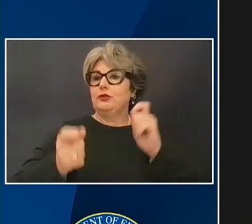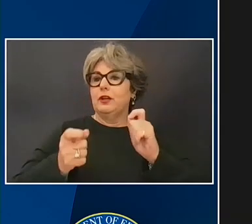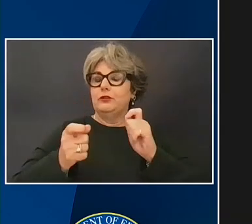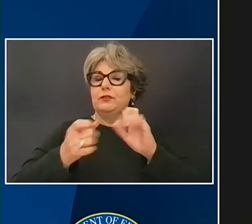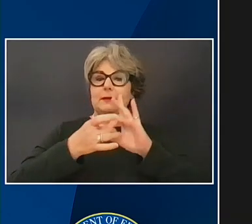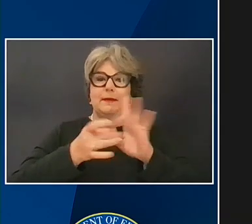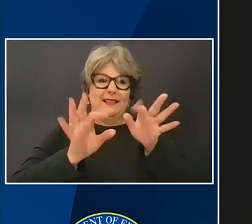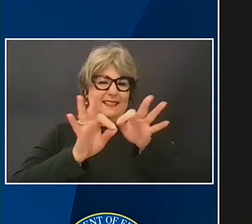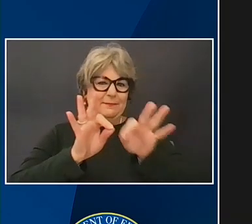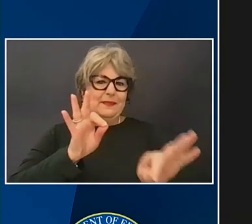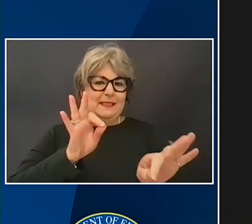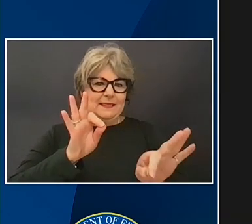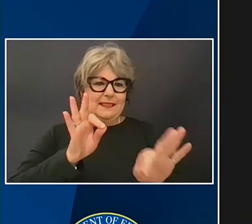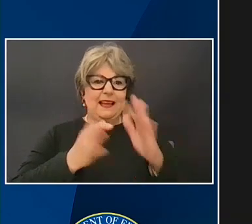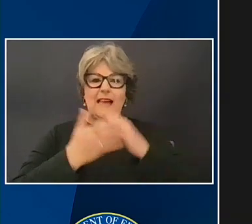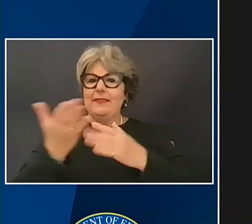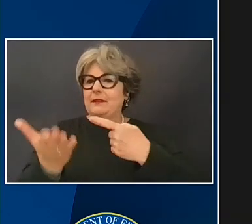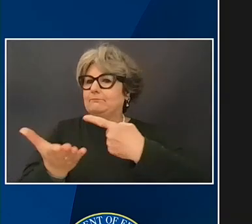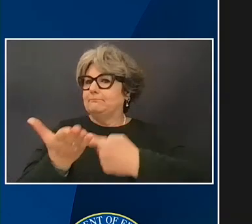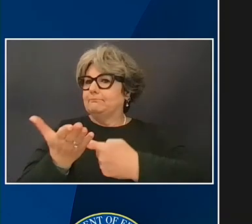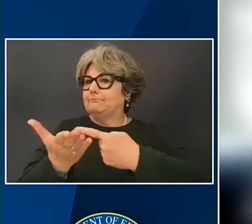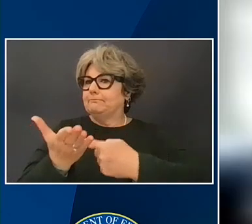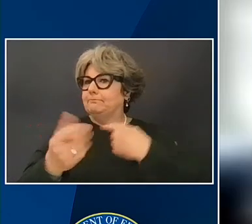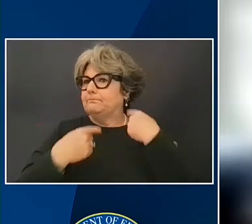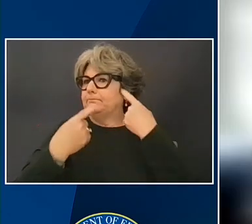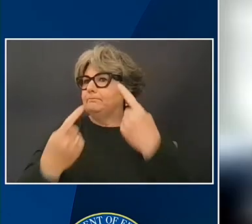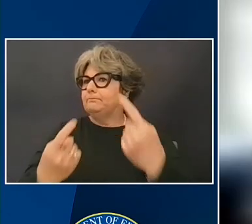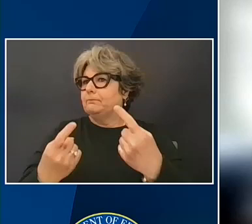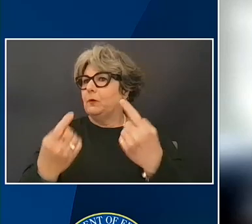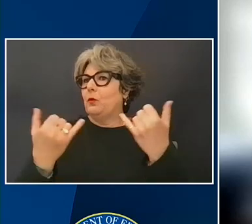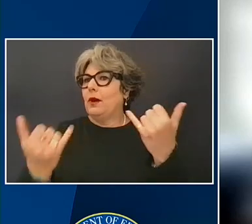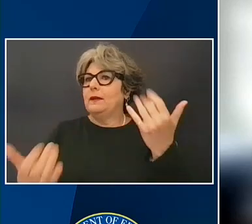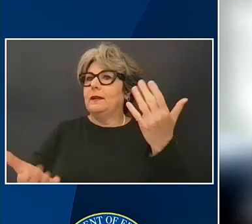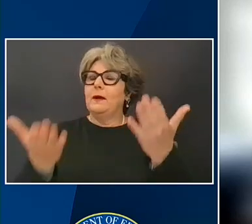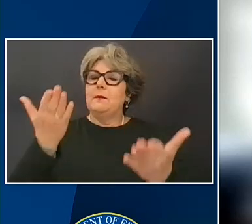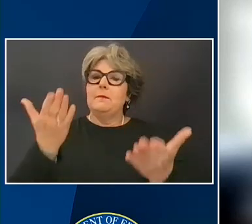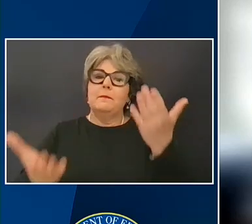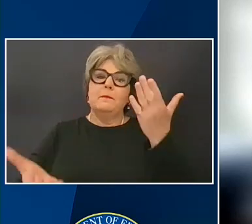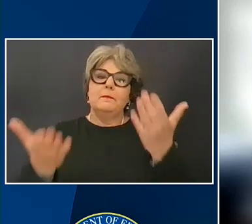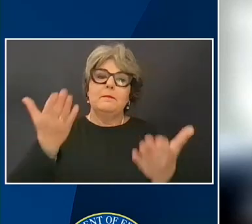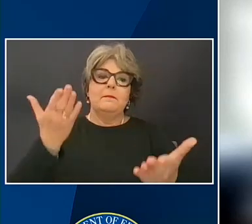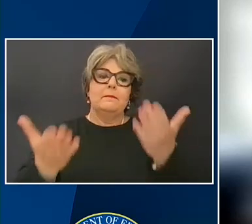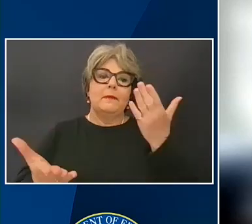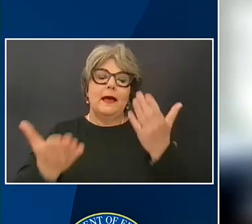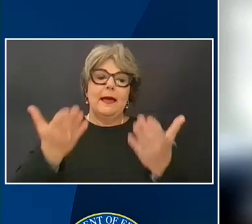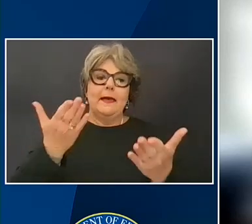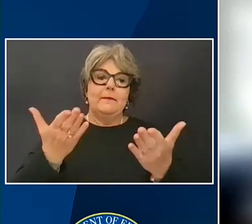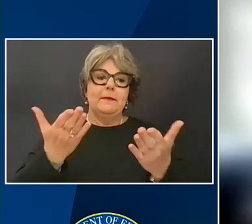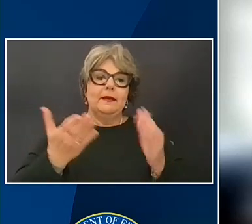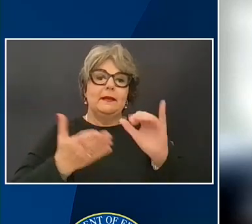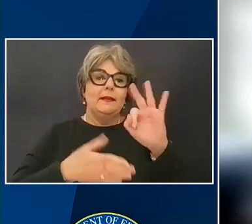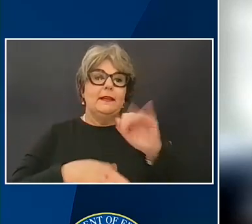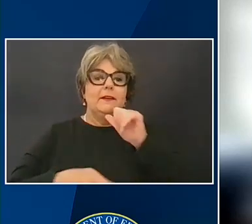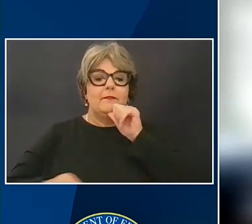I think some of the conversation we're having here maybe might beg the question about whether or not how it's written is